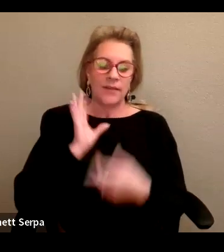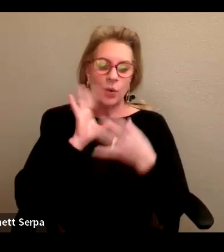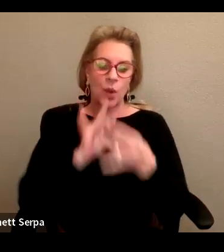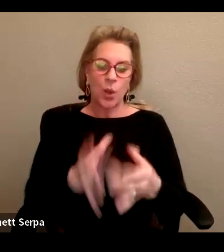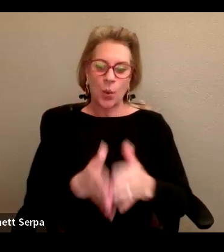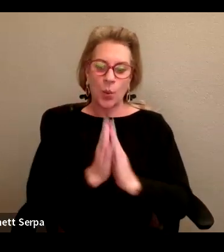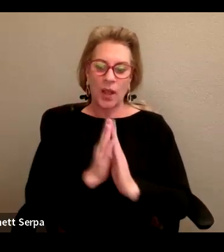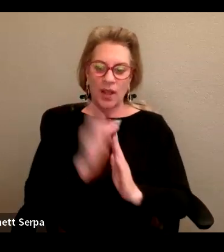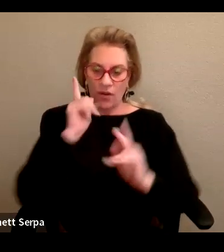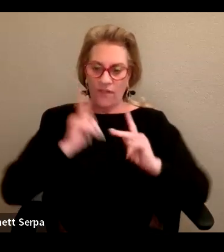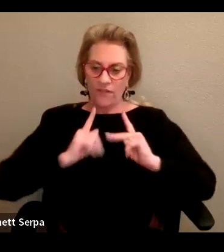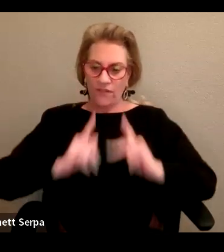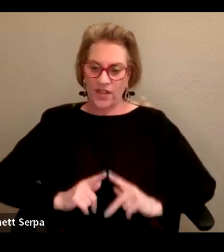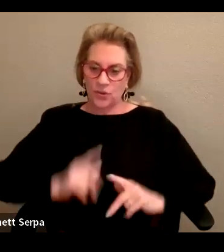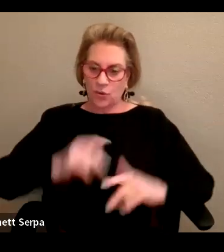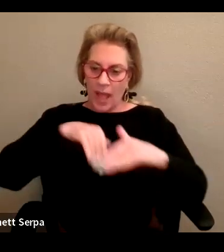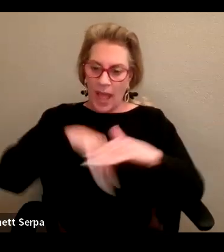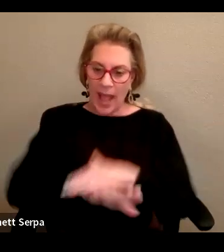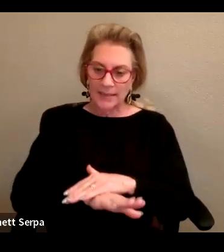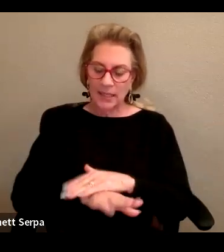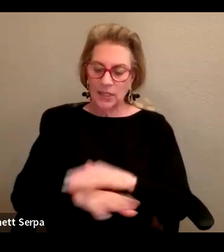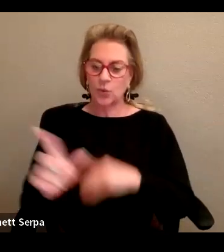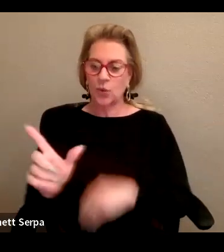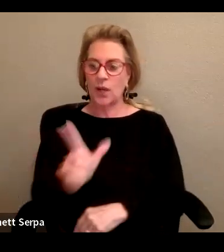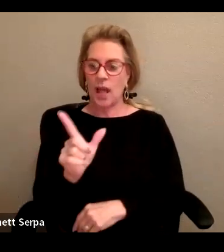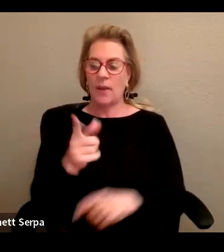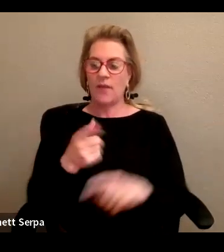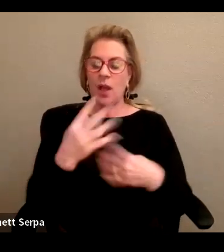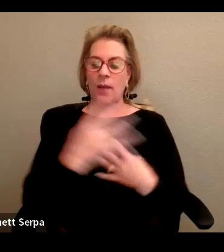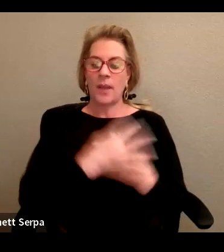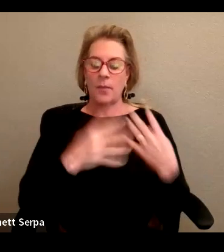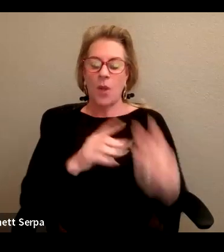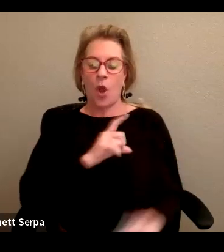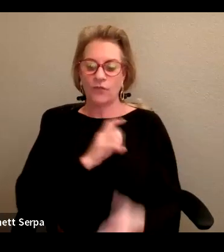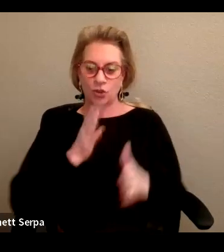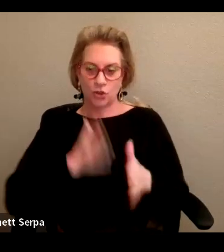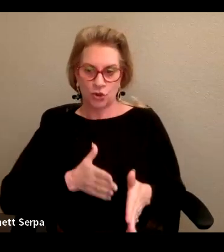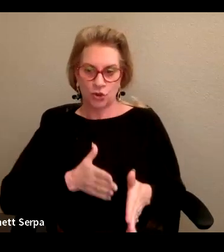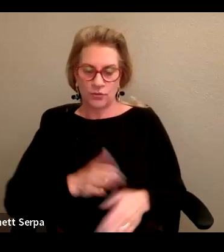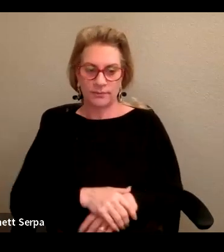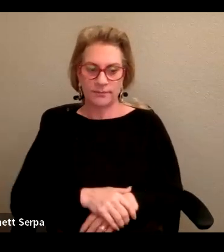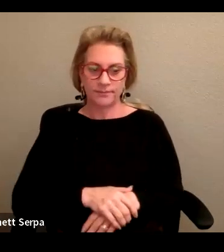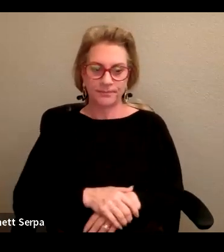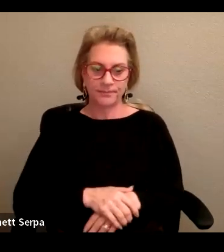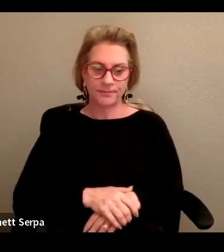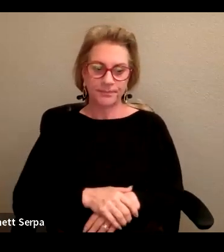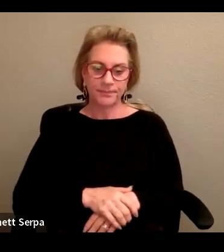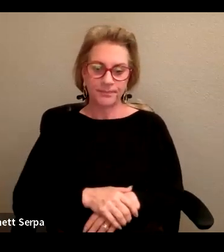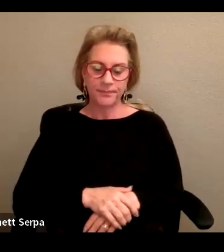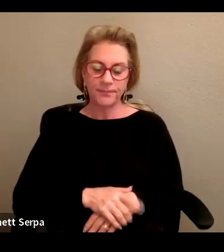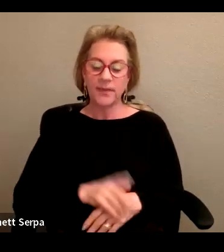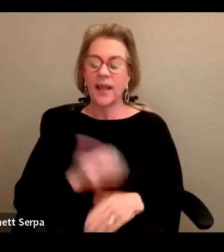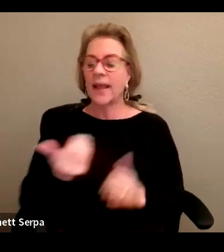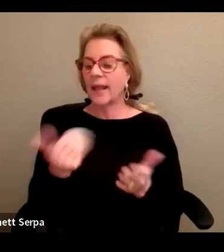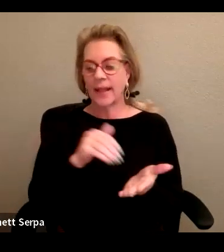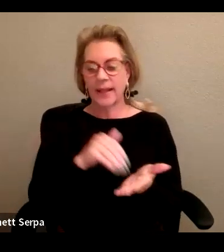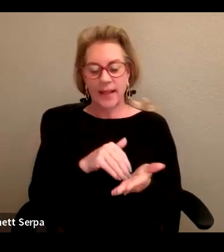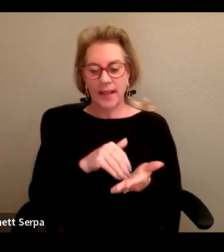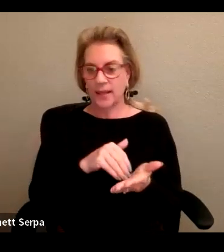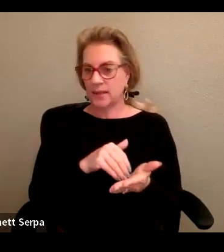physical access to libraries from migration Enforcement Officers this again is predicated